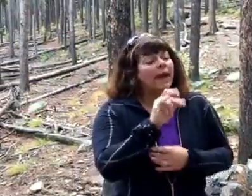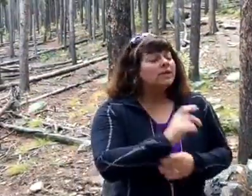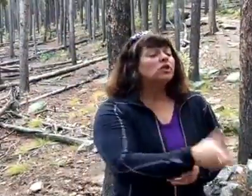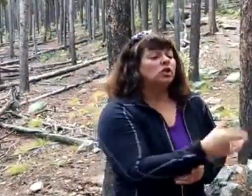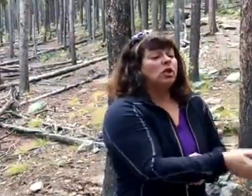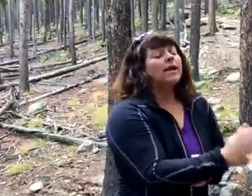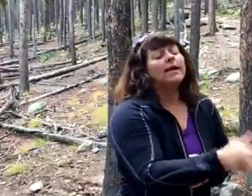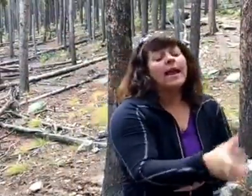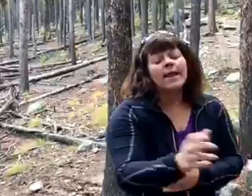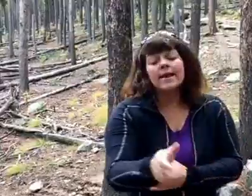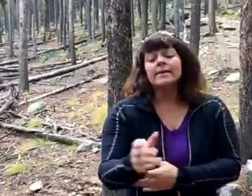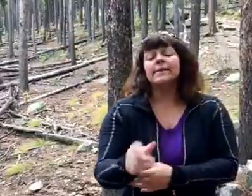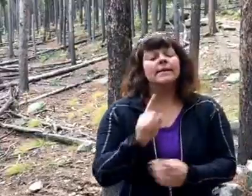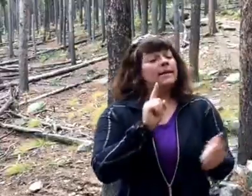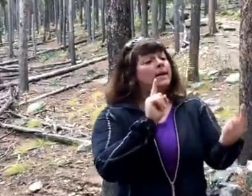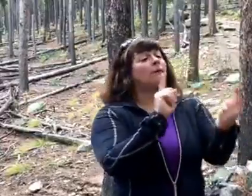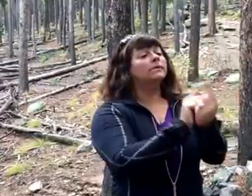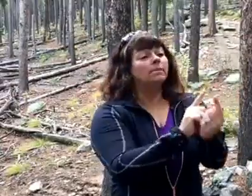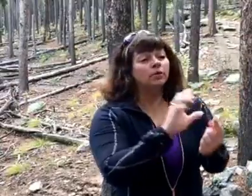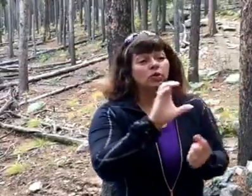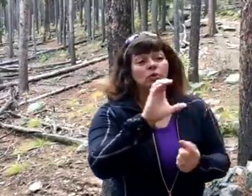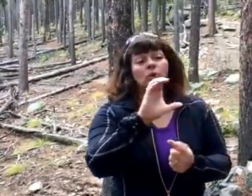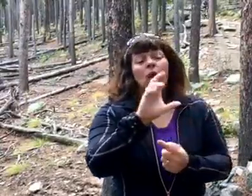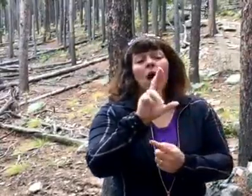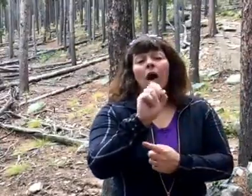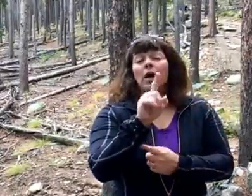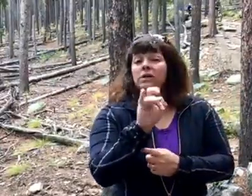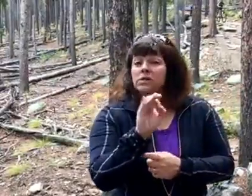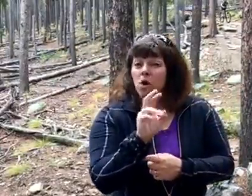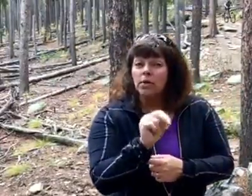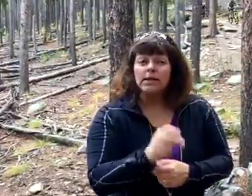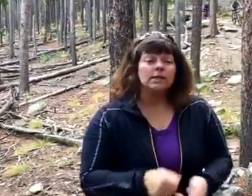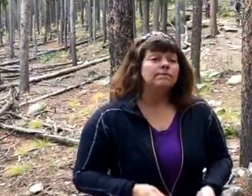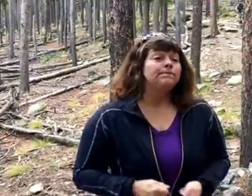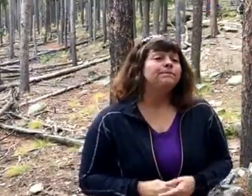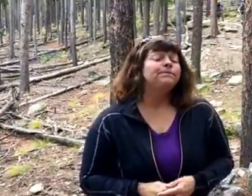Kennedy was shaking hands and he comes up to the custodian and